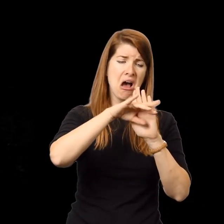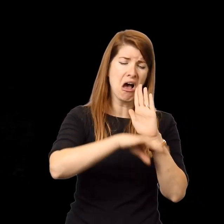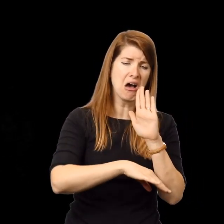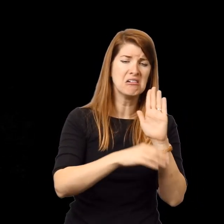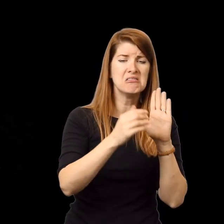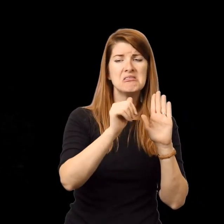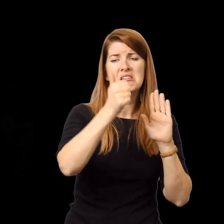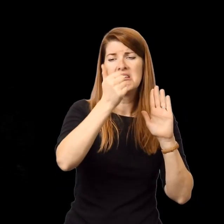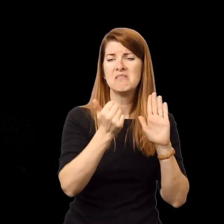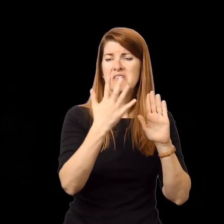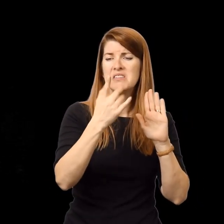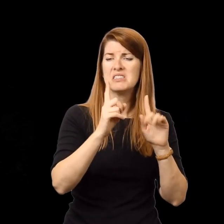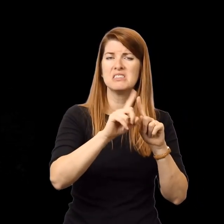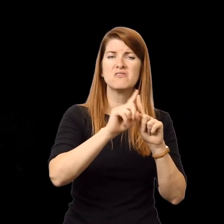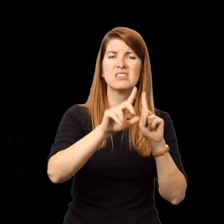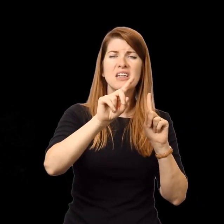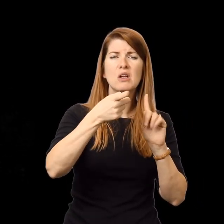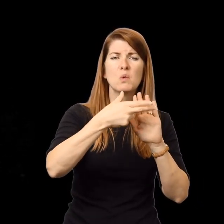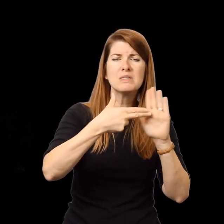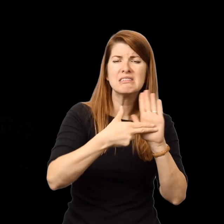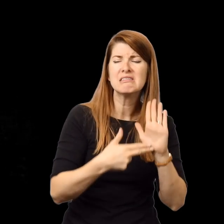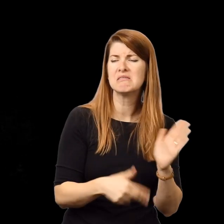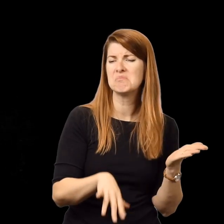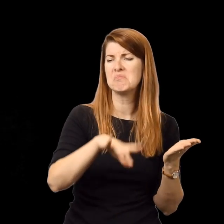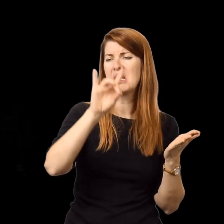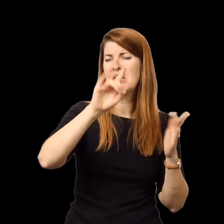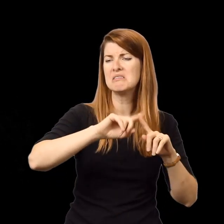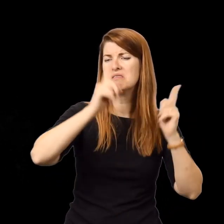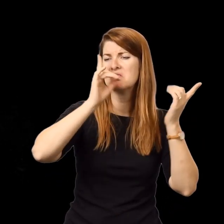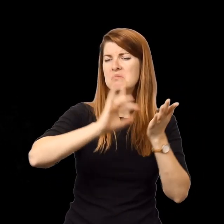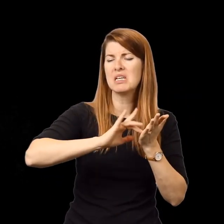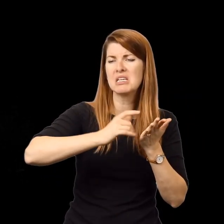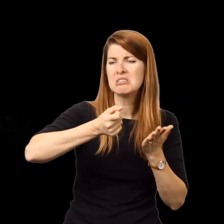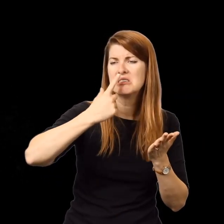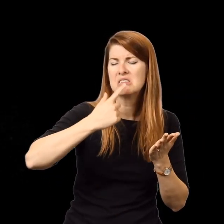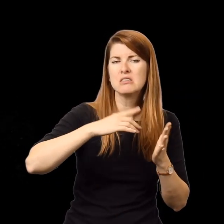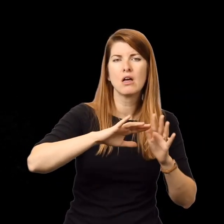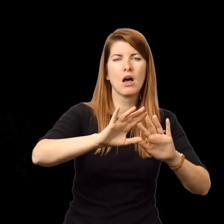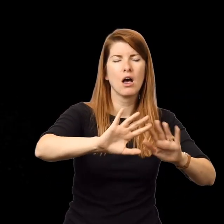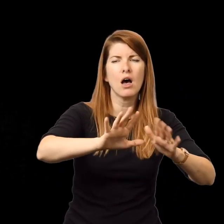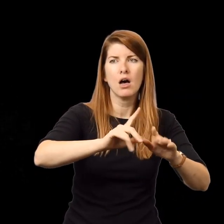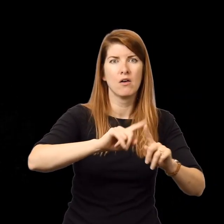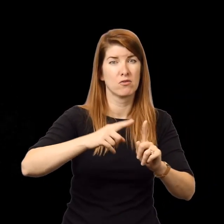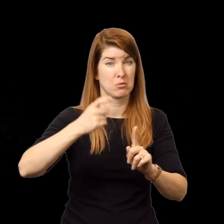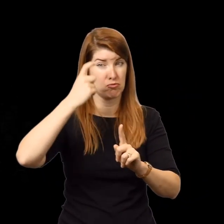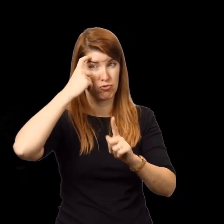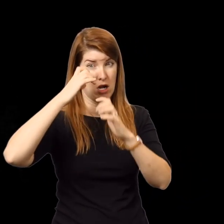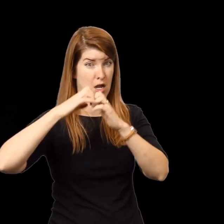15 diagnoses, eight different medications, but from a brain model,